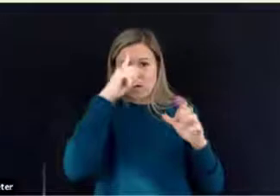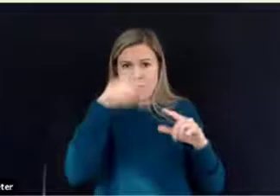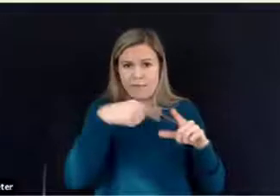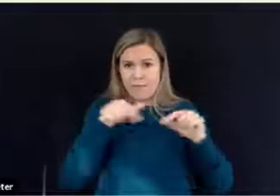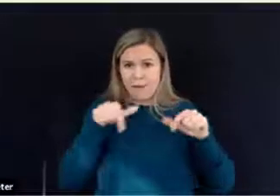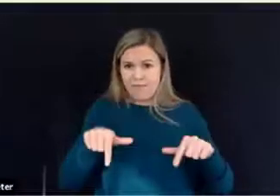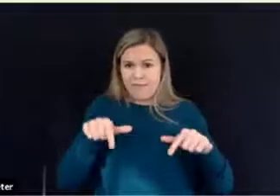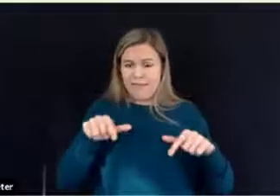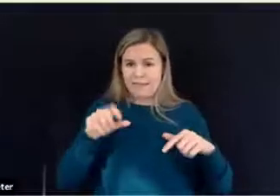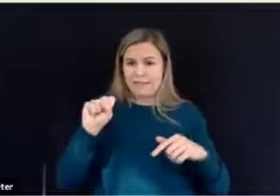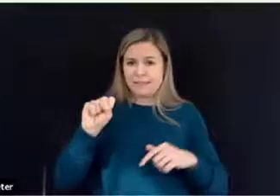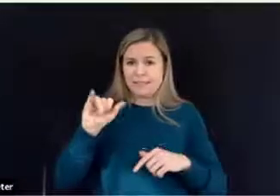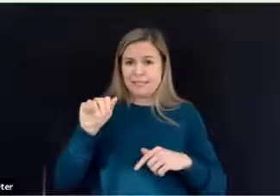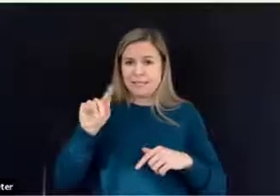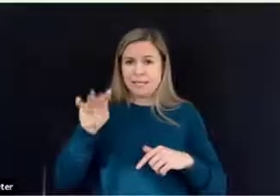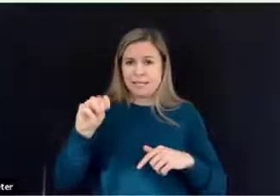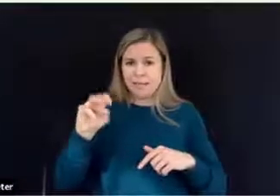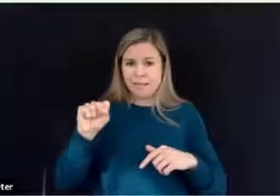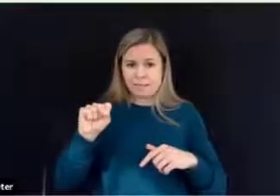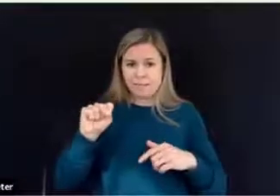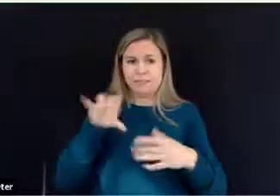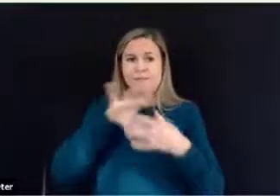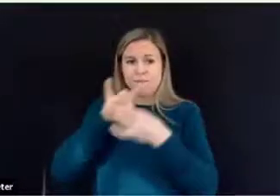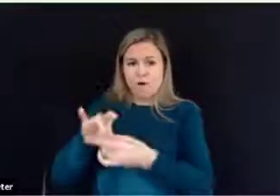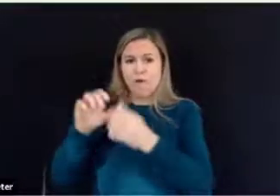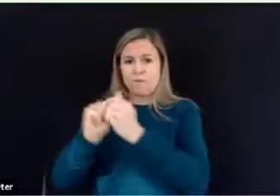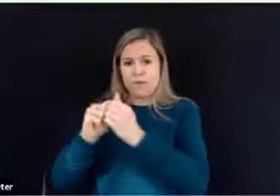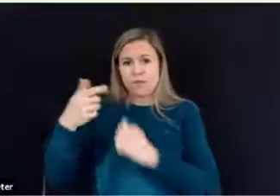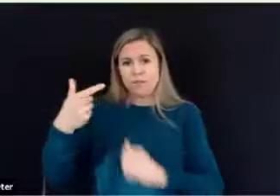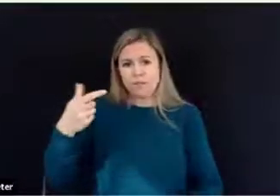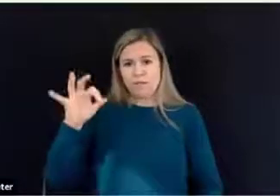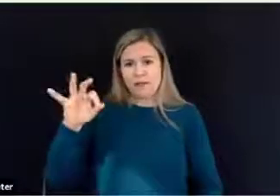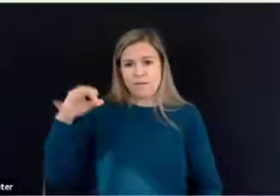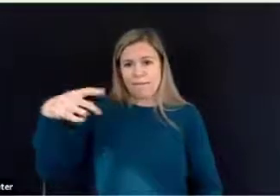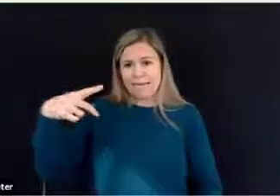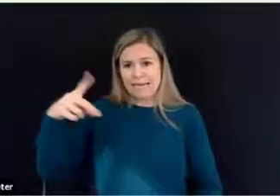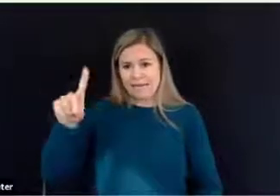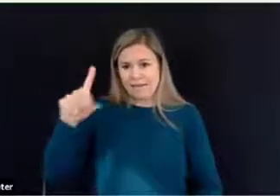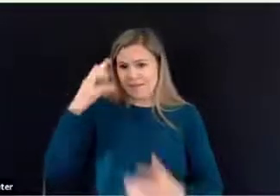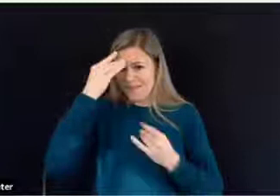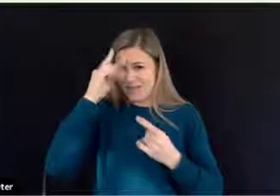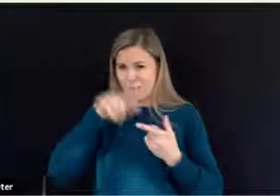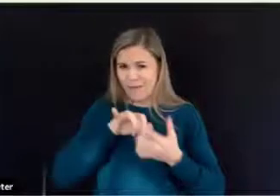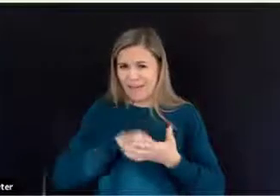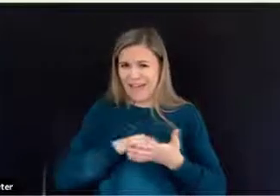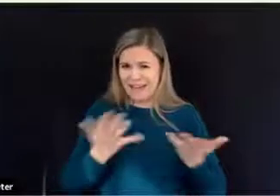of peroxisomal disorders that we're talking about today, you know, the low tone,